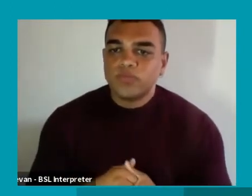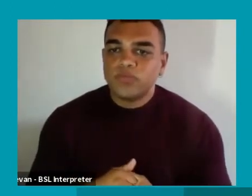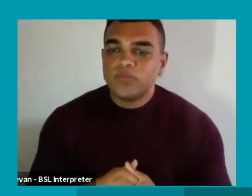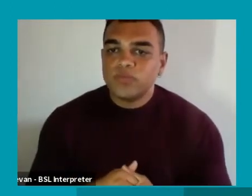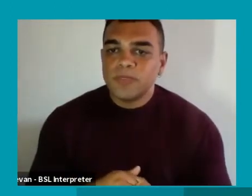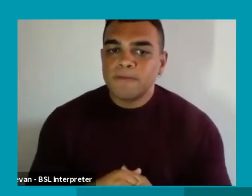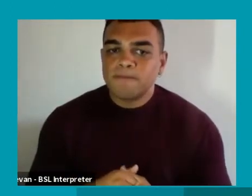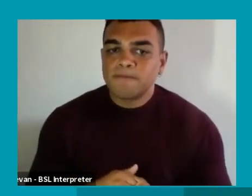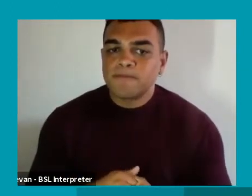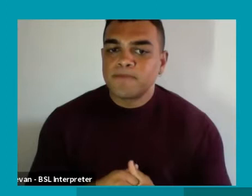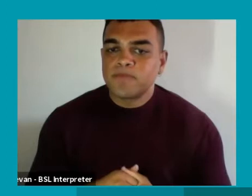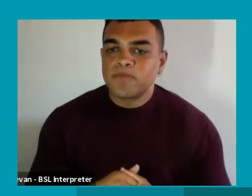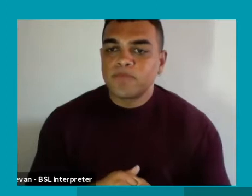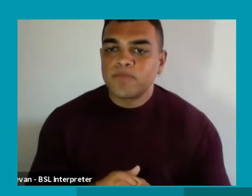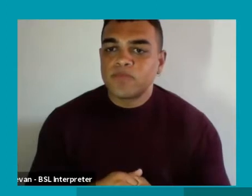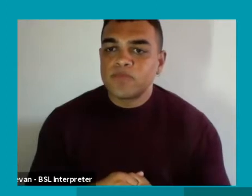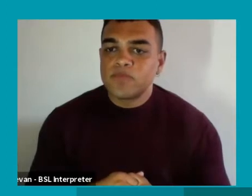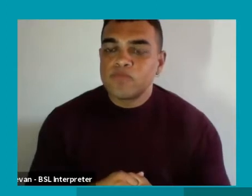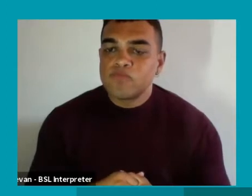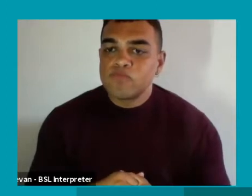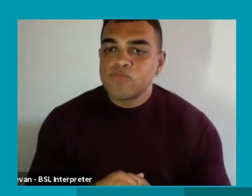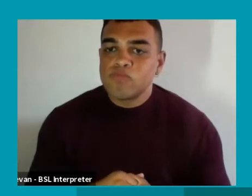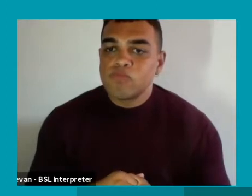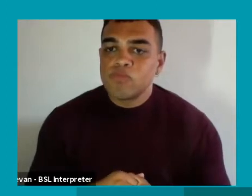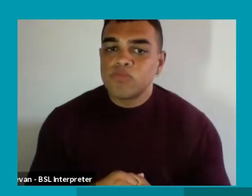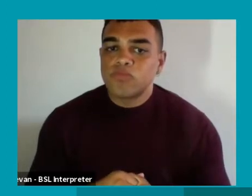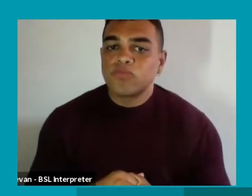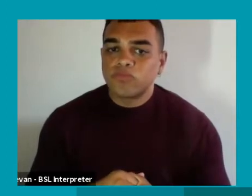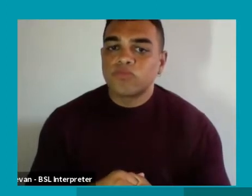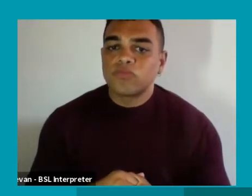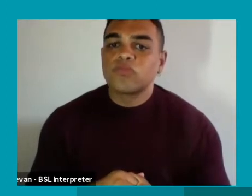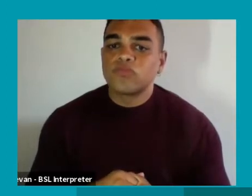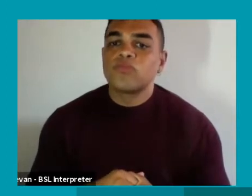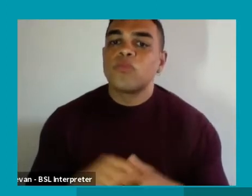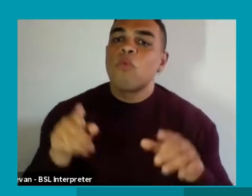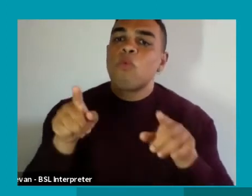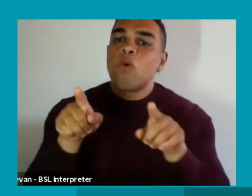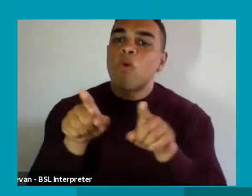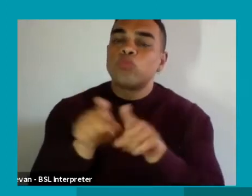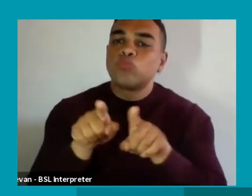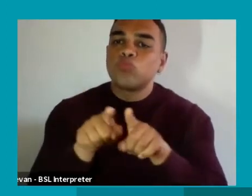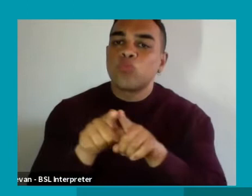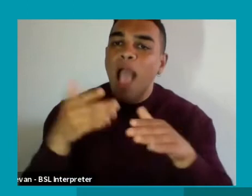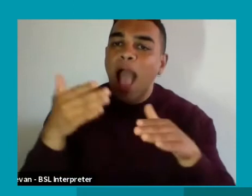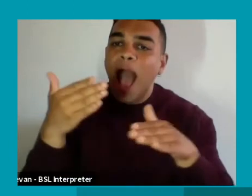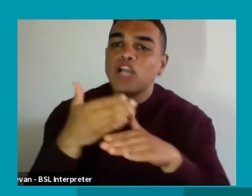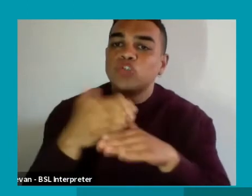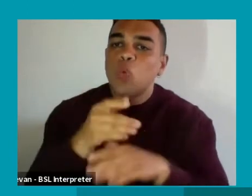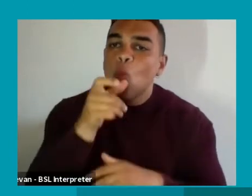to get your teeth into, but actions words can help focus your story. They make it more compelling to read and they save you space so